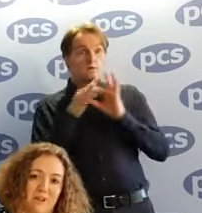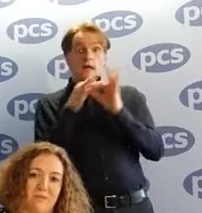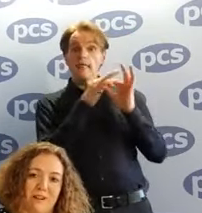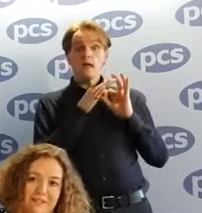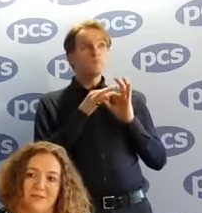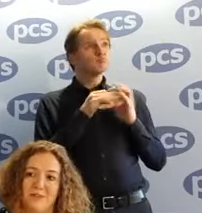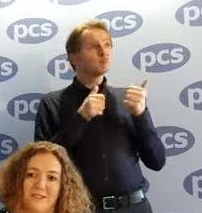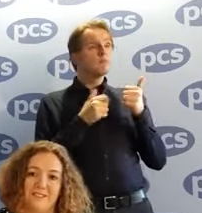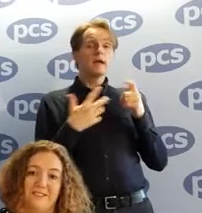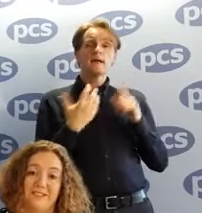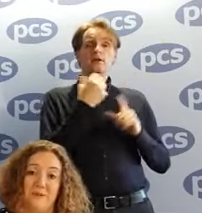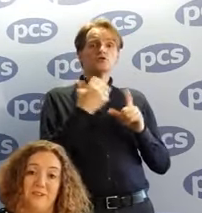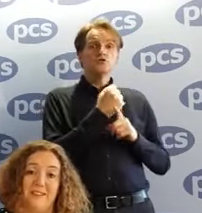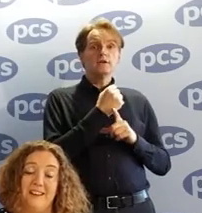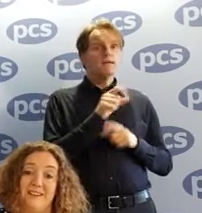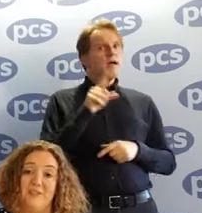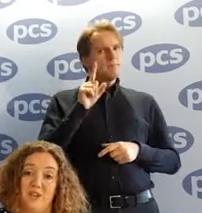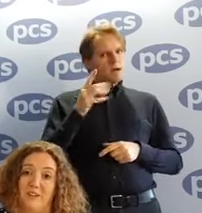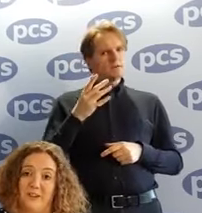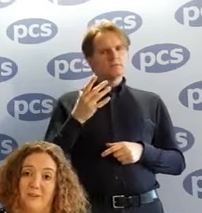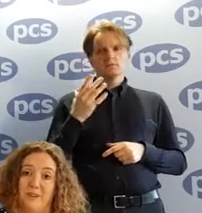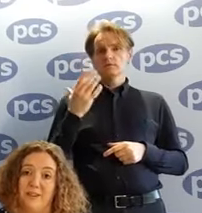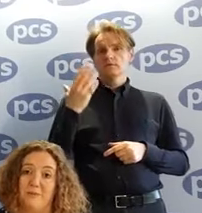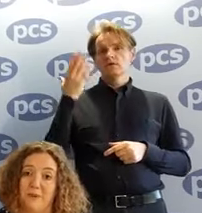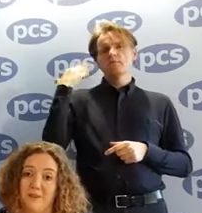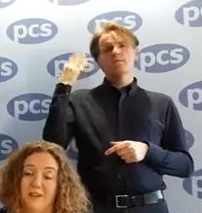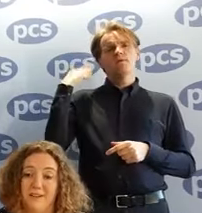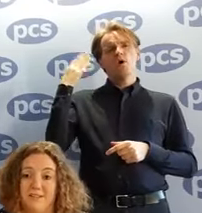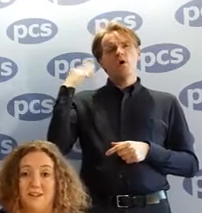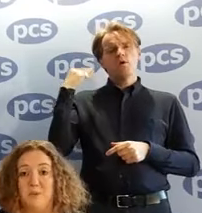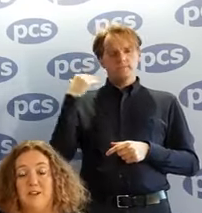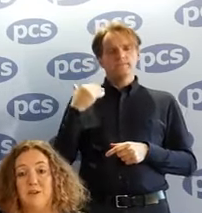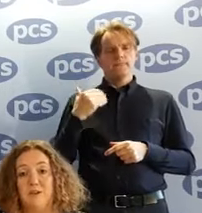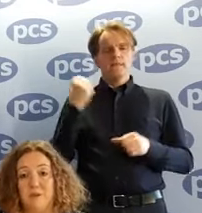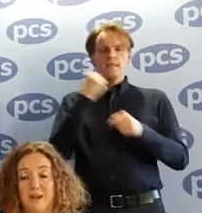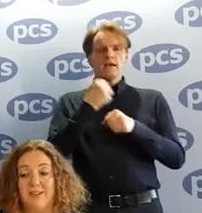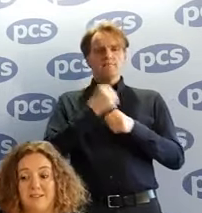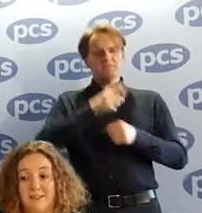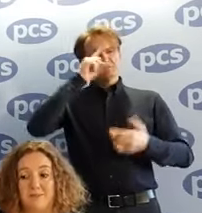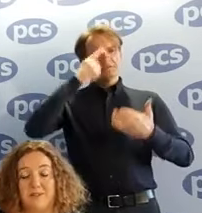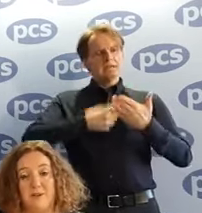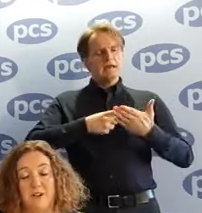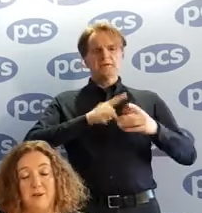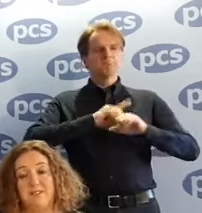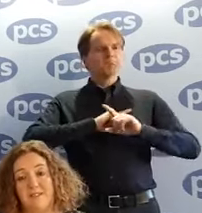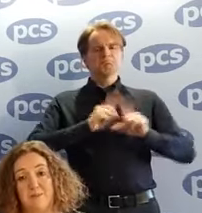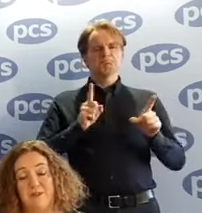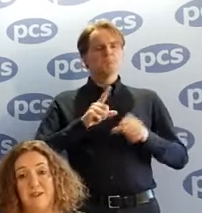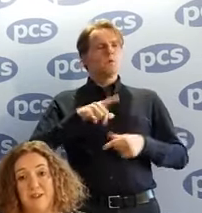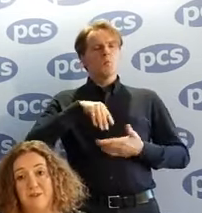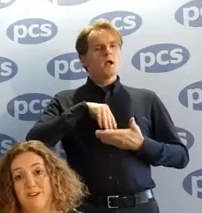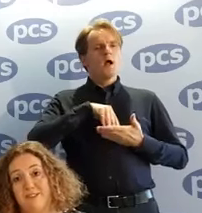a pretty good practice run at this and that was the ending of check-off when the government decided we can no longer pay our subs, our union subs, through our